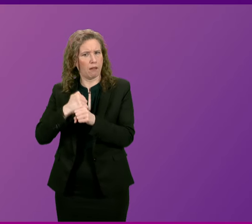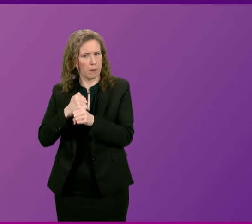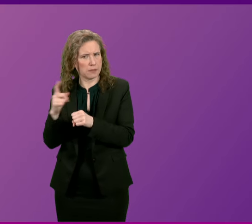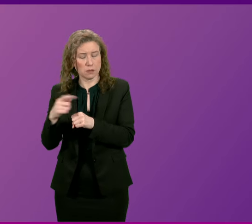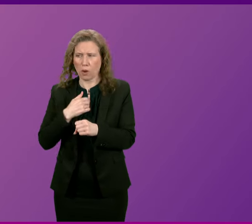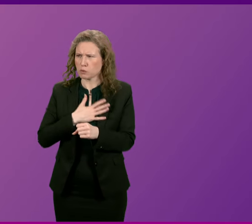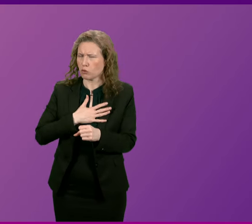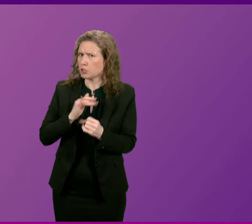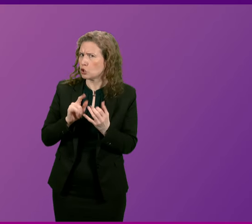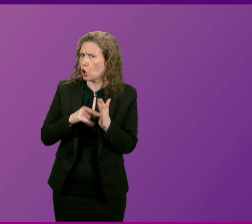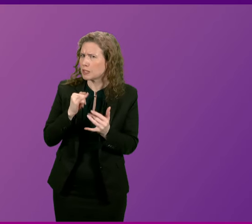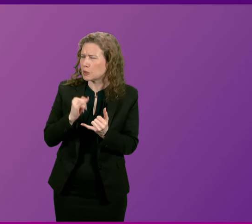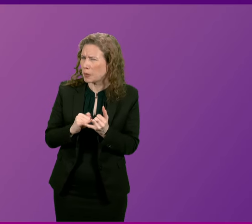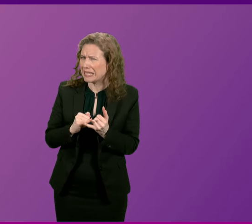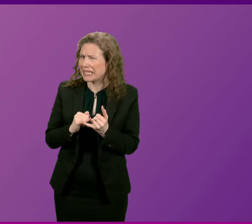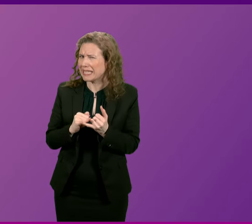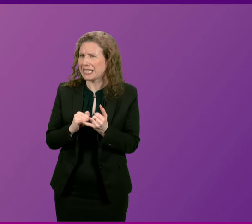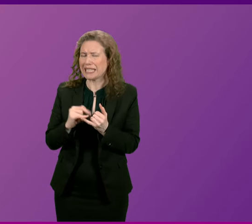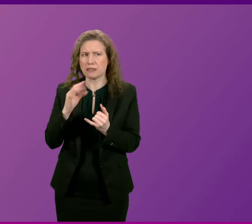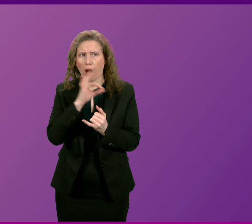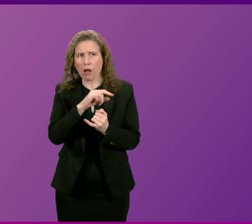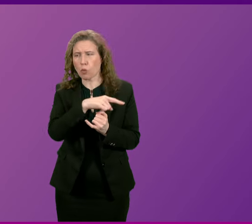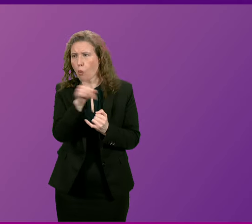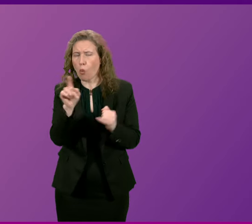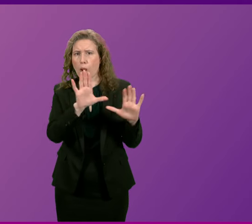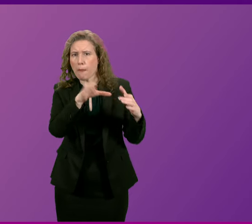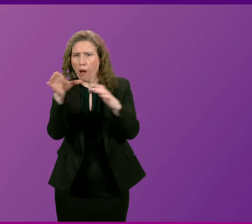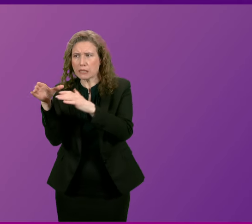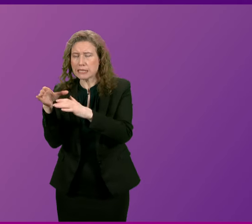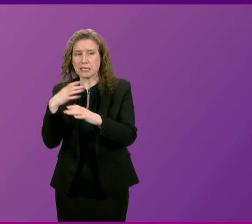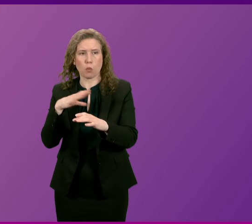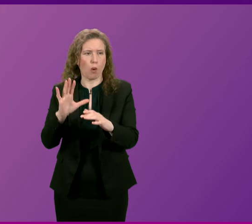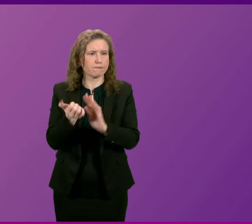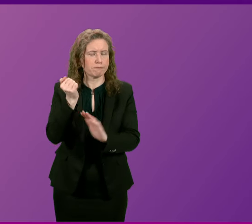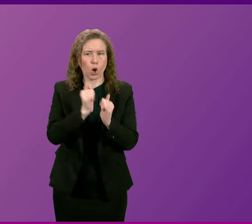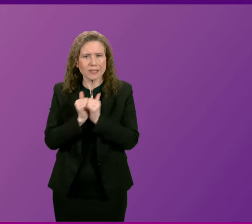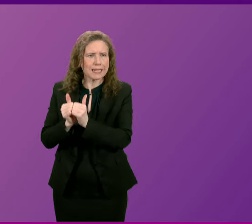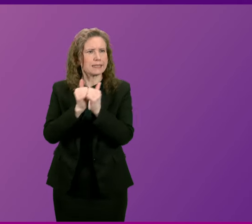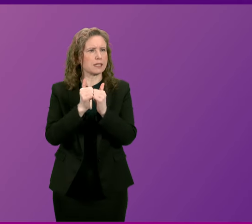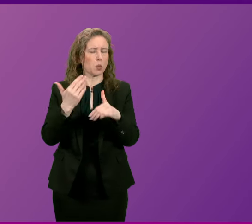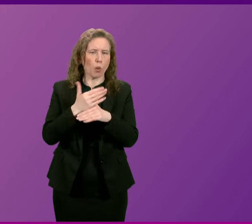John Swinney is reaching out across the parties to seek consensus and work together. I am sorry,